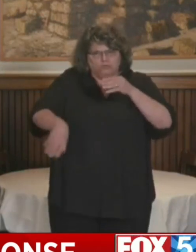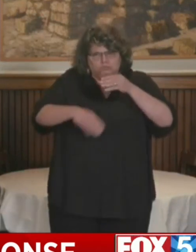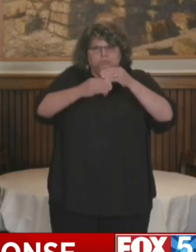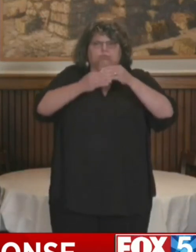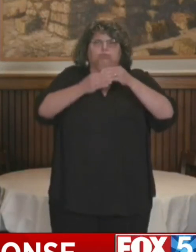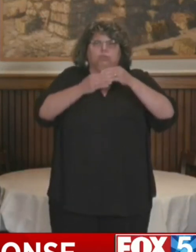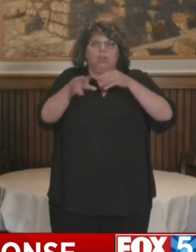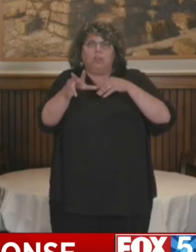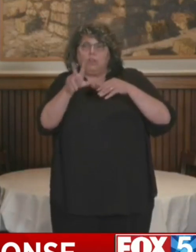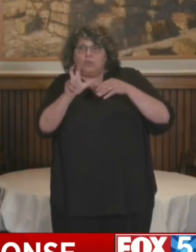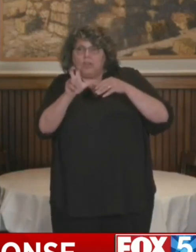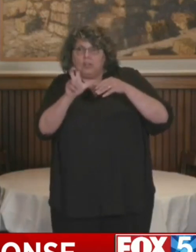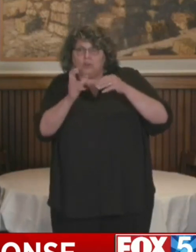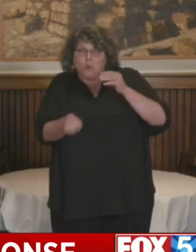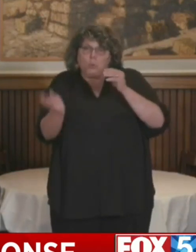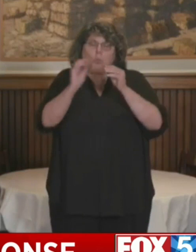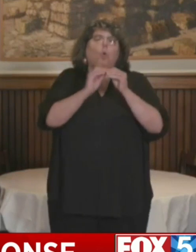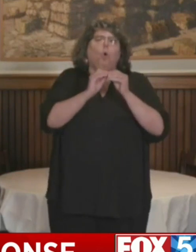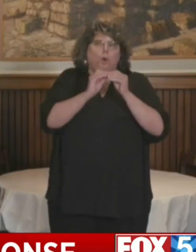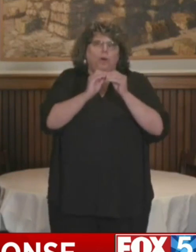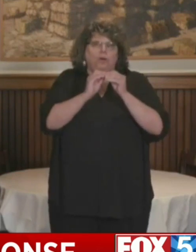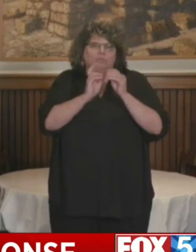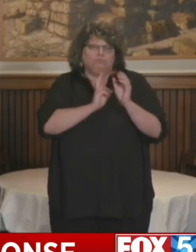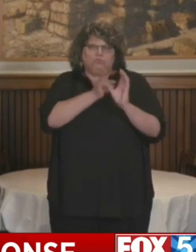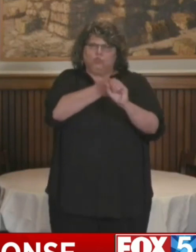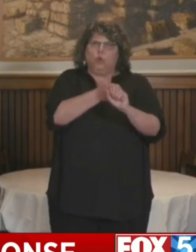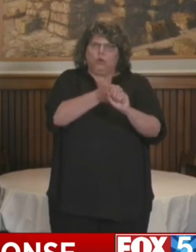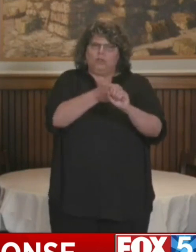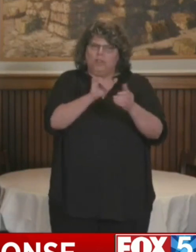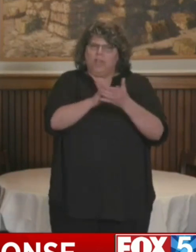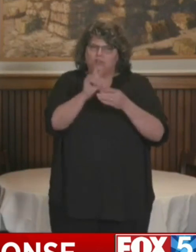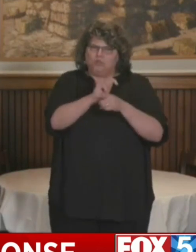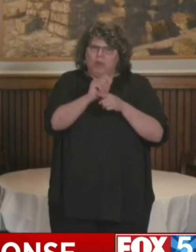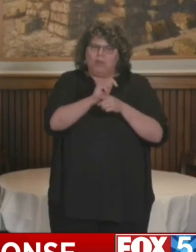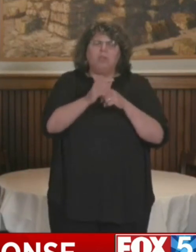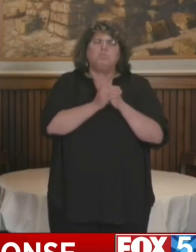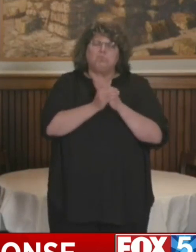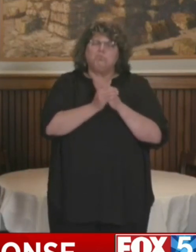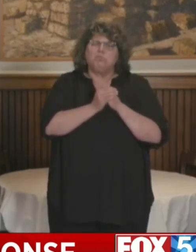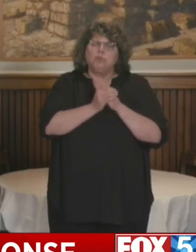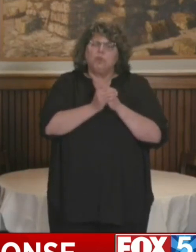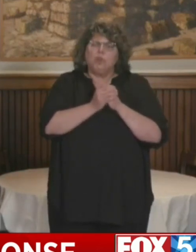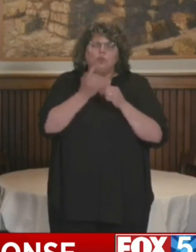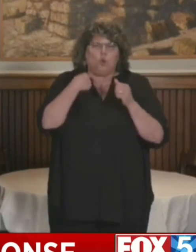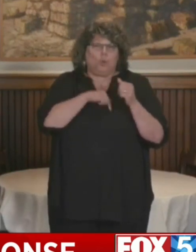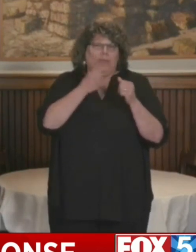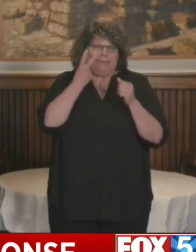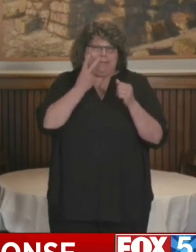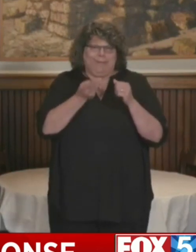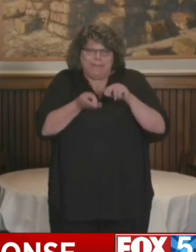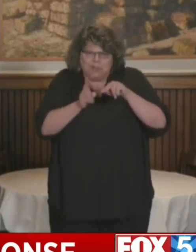THIS PARTNERSHIP WITH THE UCI'S BUT THAT COHORT NOW IS BEING REPLACED WITH AN ADDITIONAL 300 THAT ARE